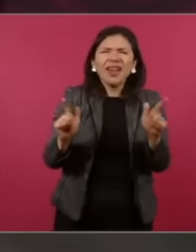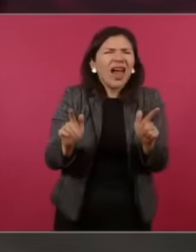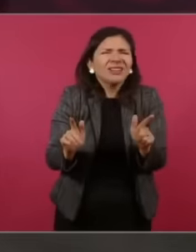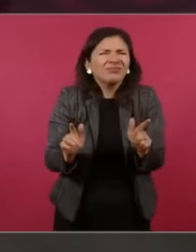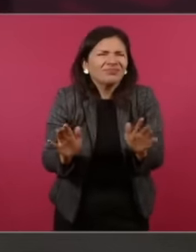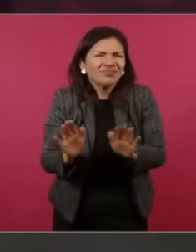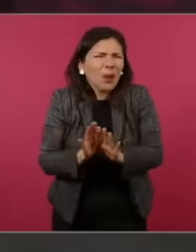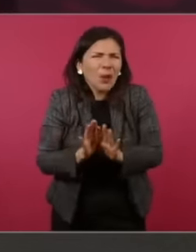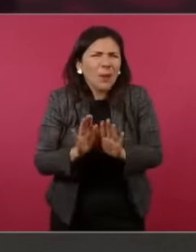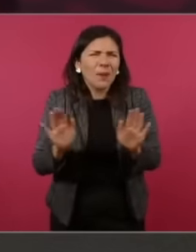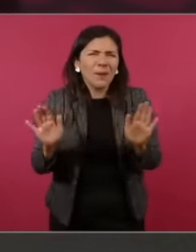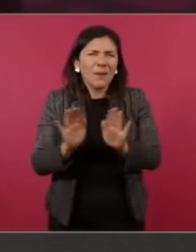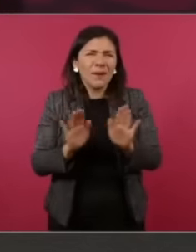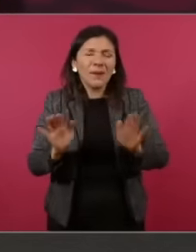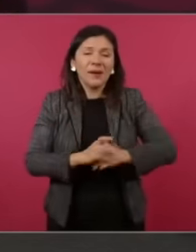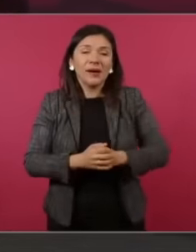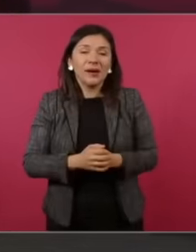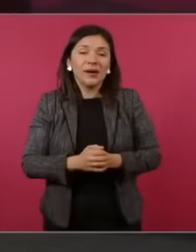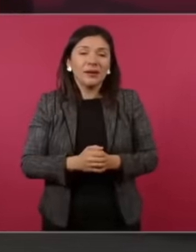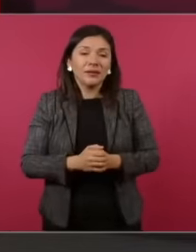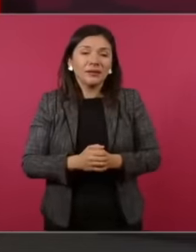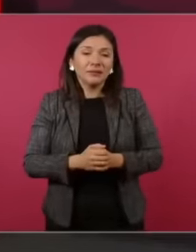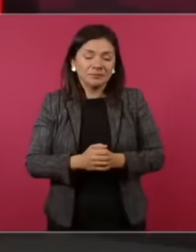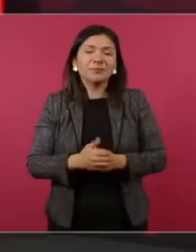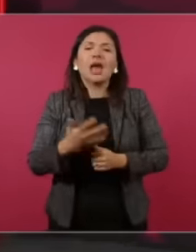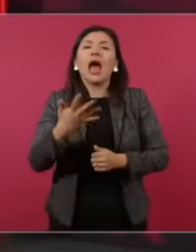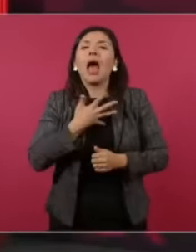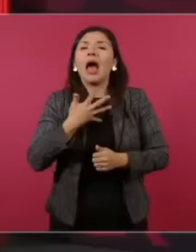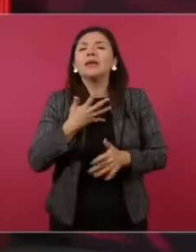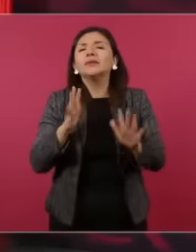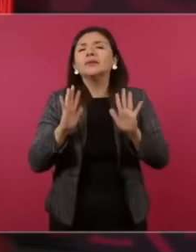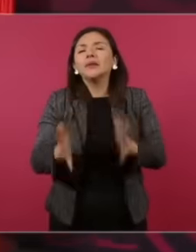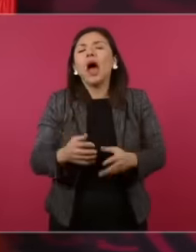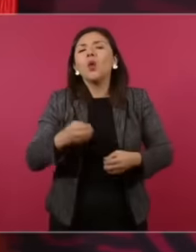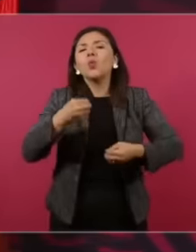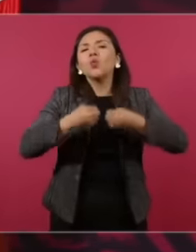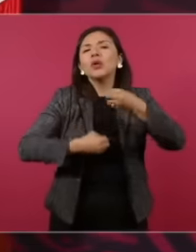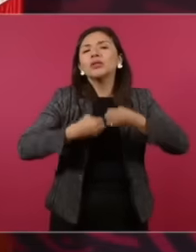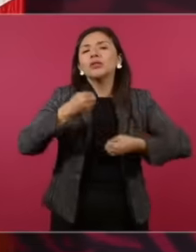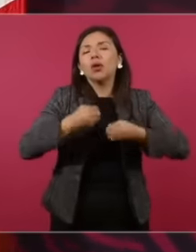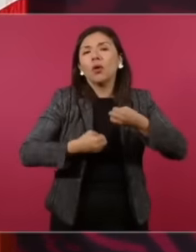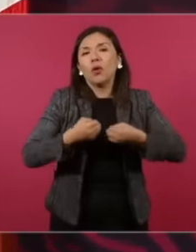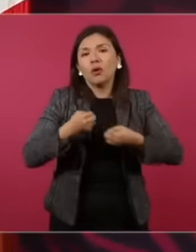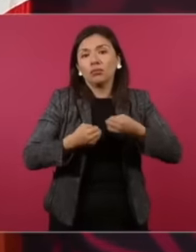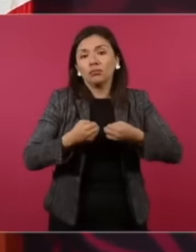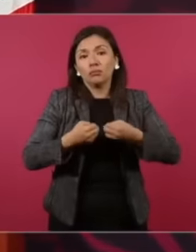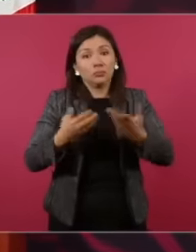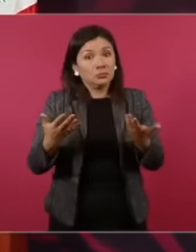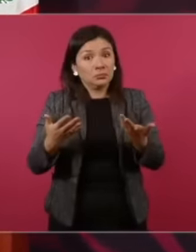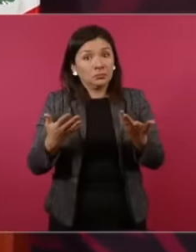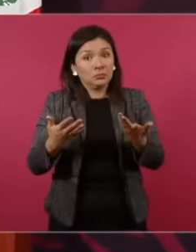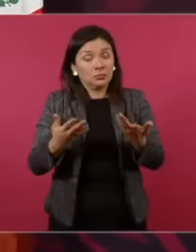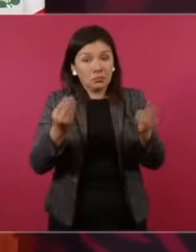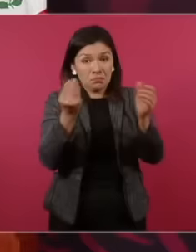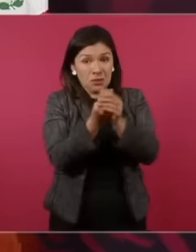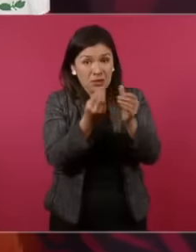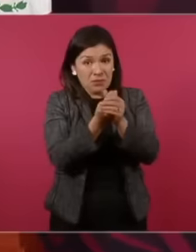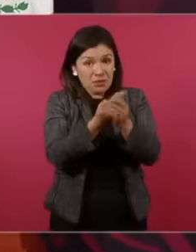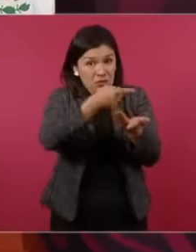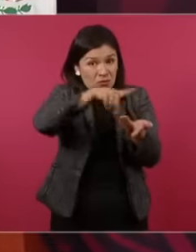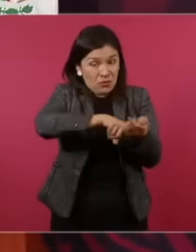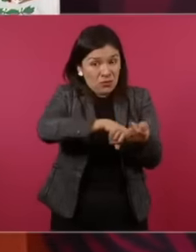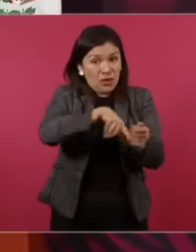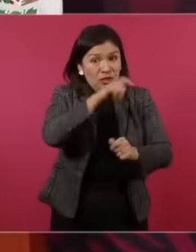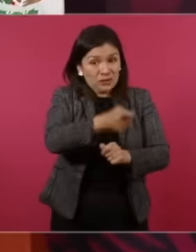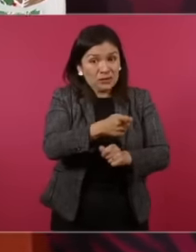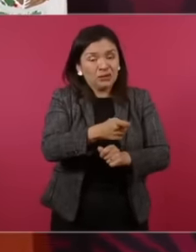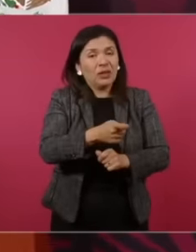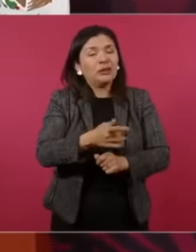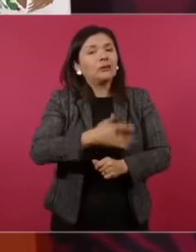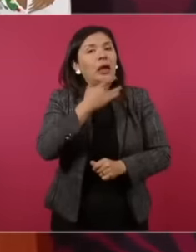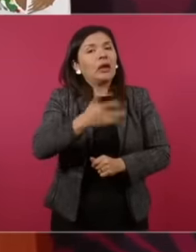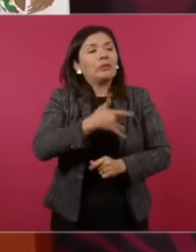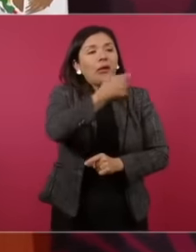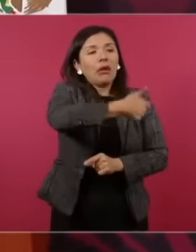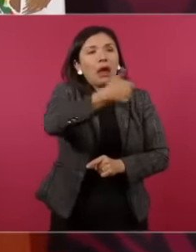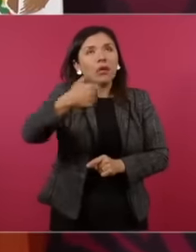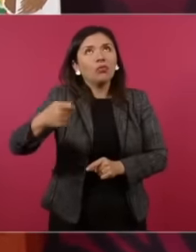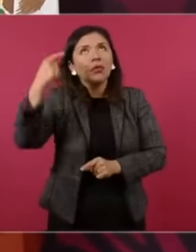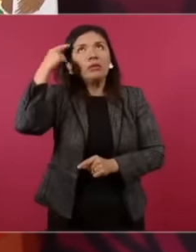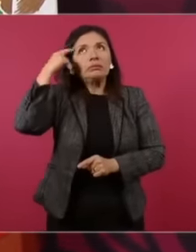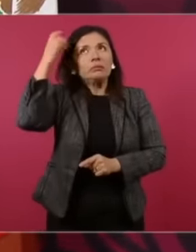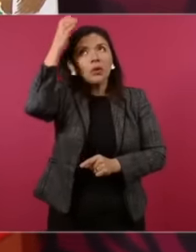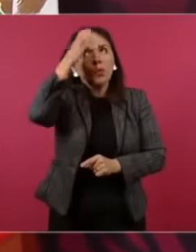no there is a trial first in the intimate that has to do with our conscience